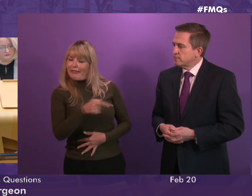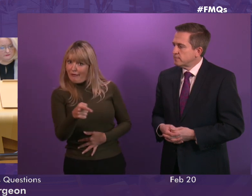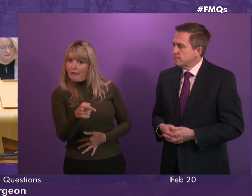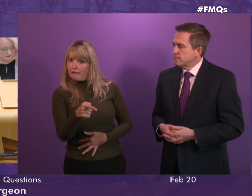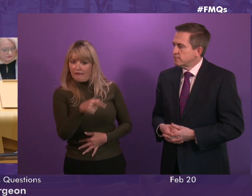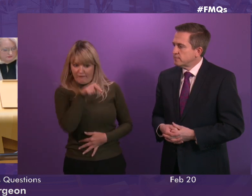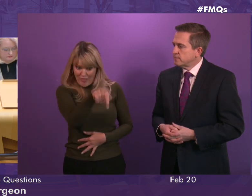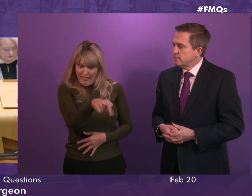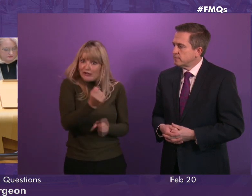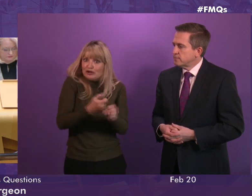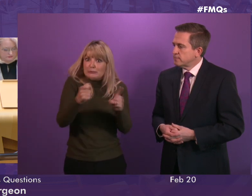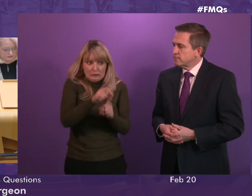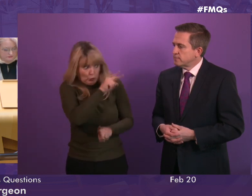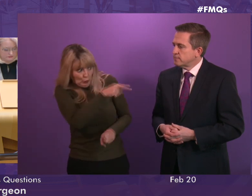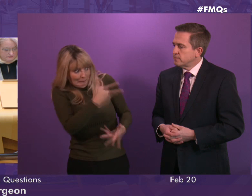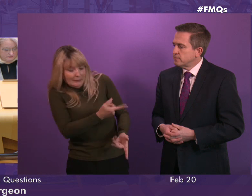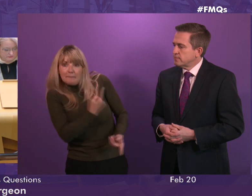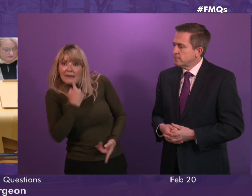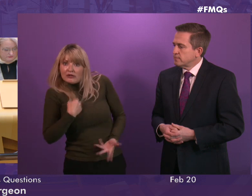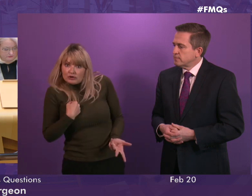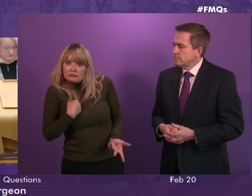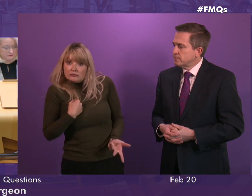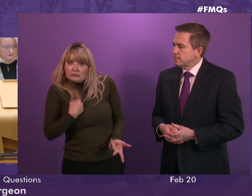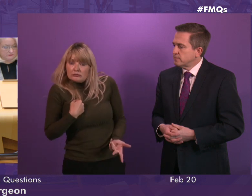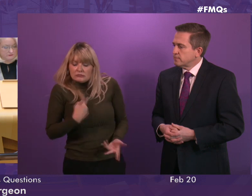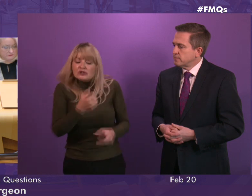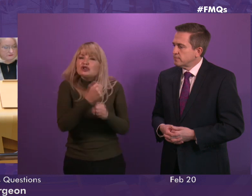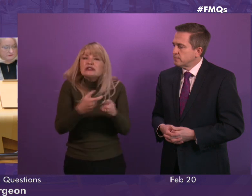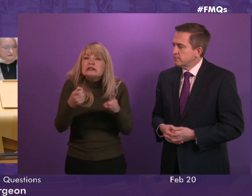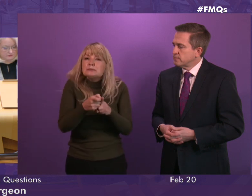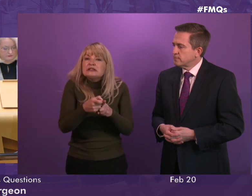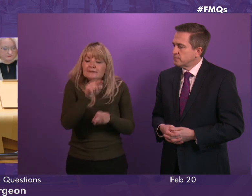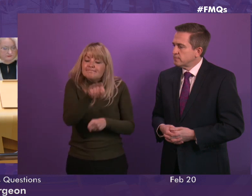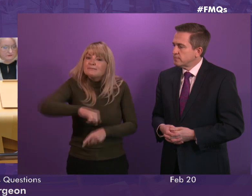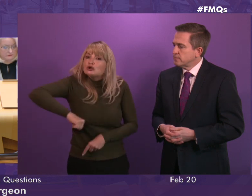in the GP practice that Richard Leonard referred to.